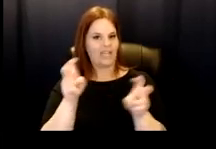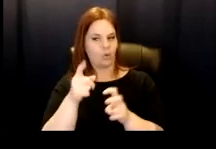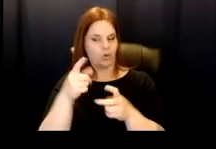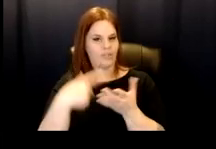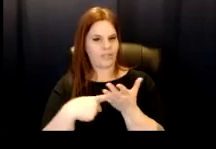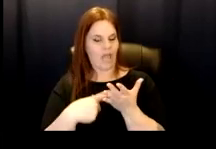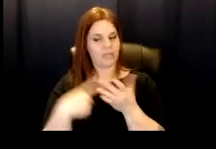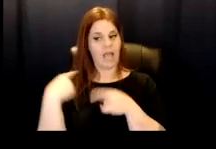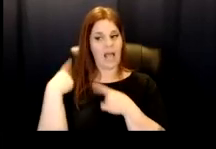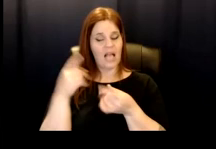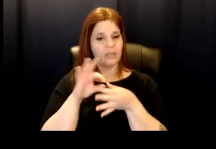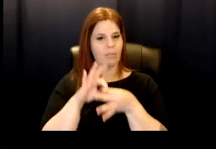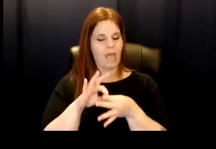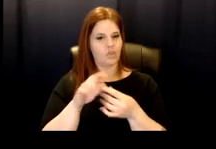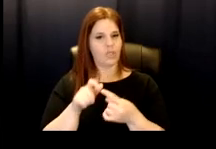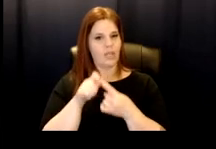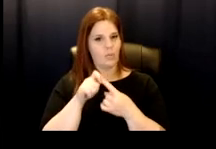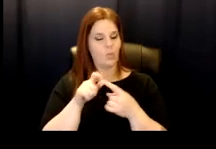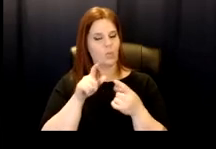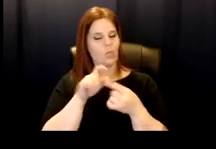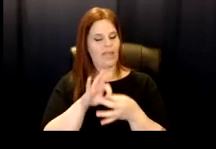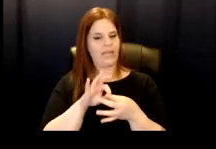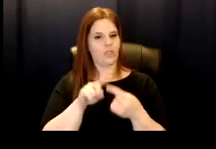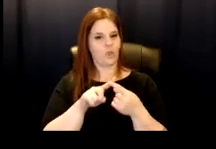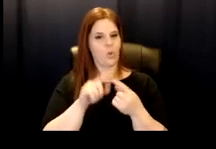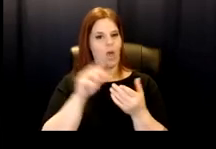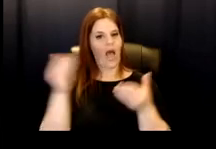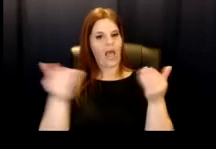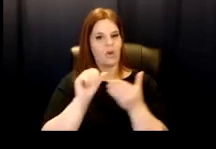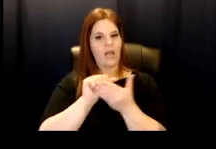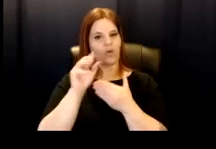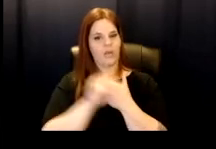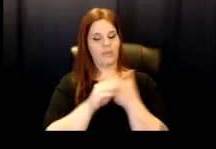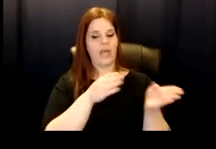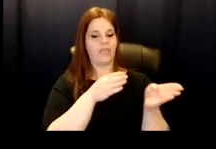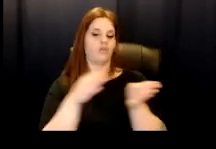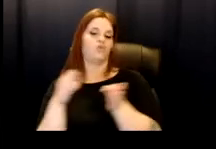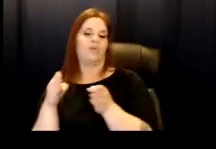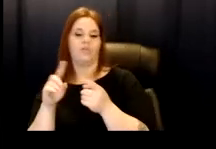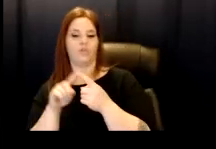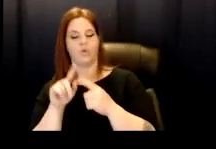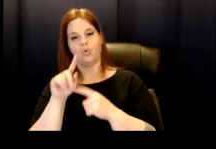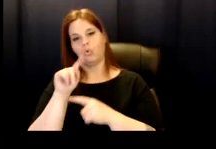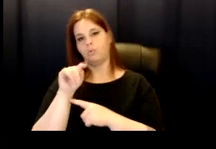use of hiring algorithms and a shift to telework. >> MARIA TOWN: Yes. So, in Bob, thank you